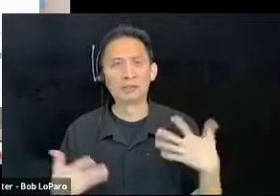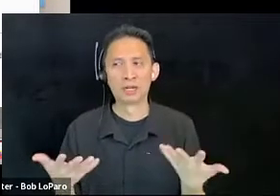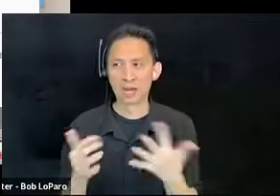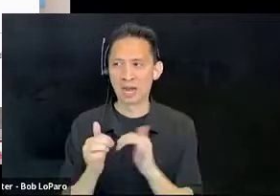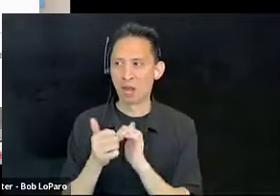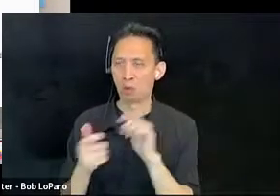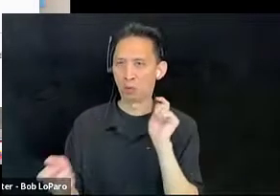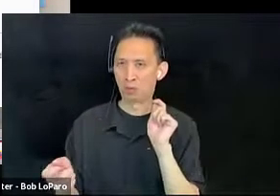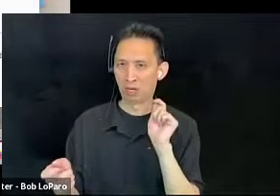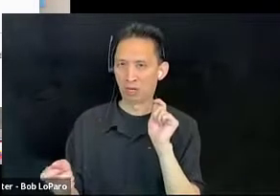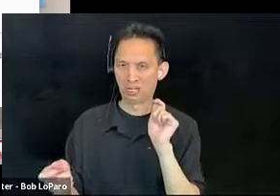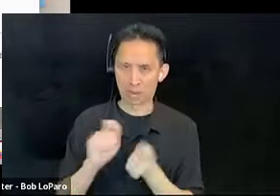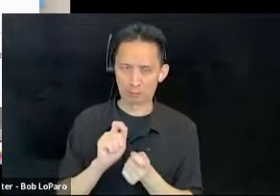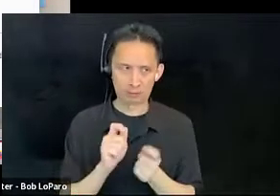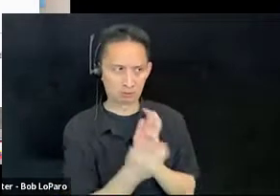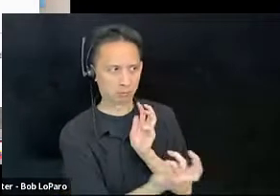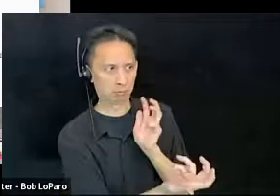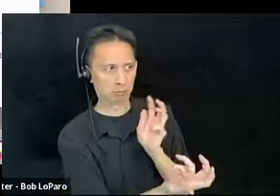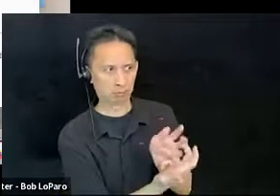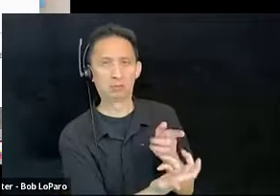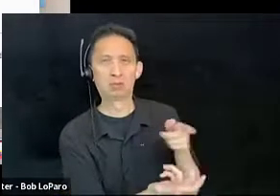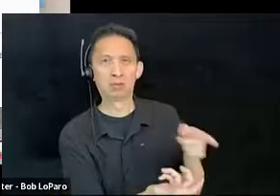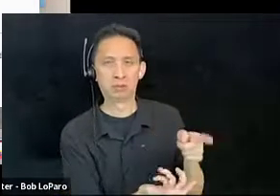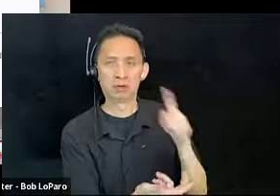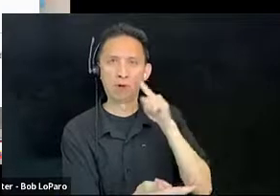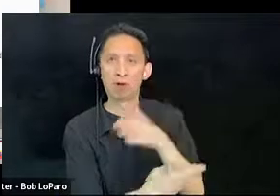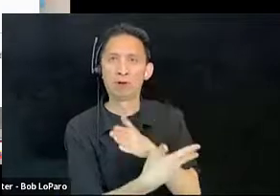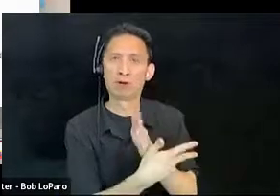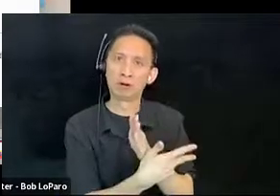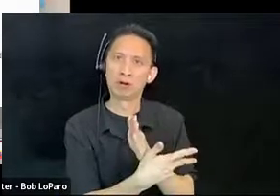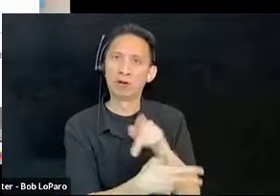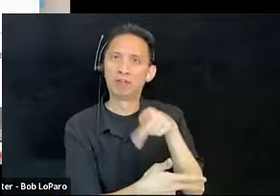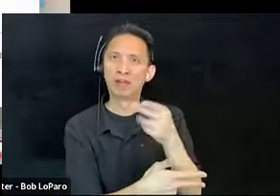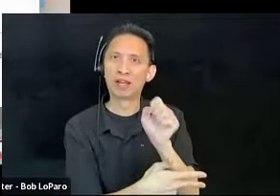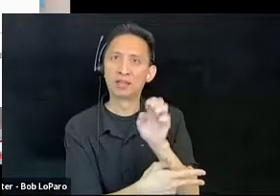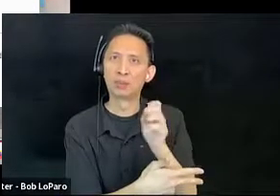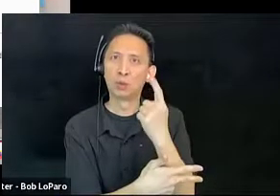for a child in phase one, phase two and phase three.